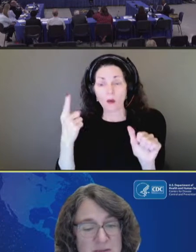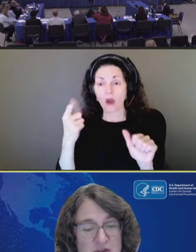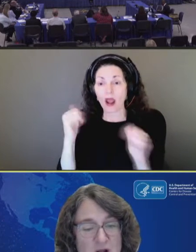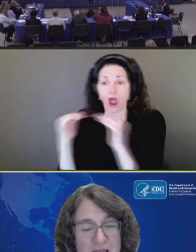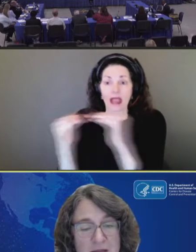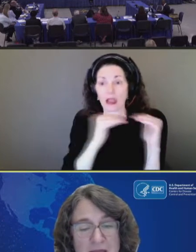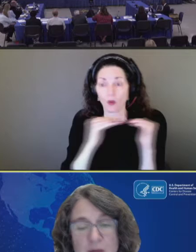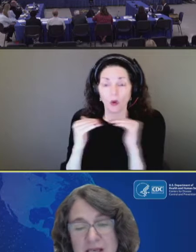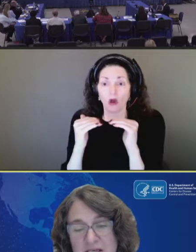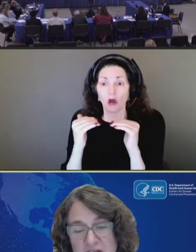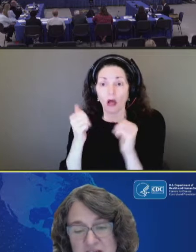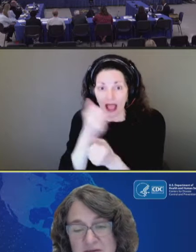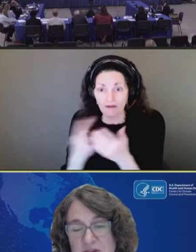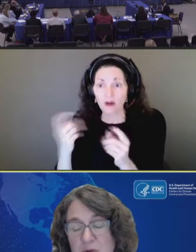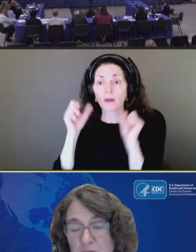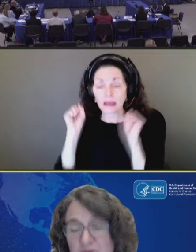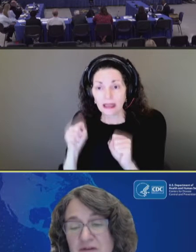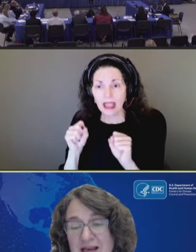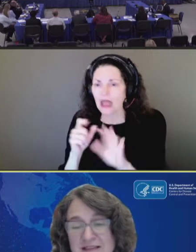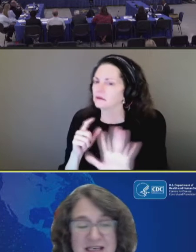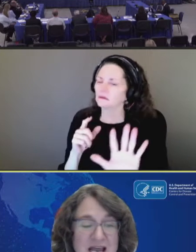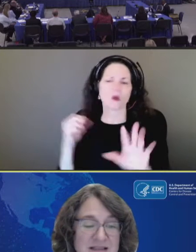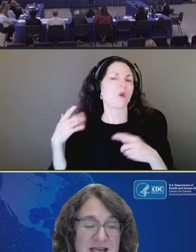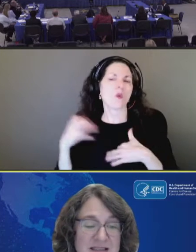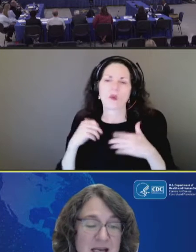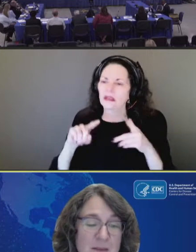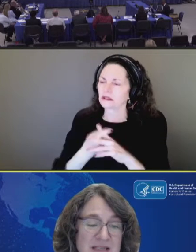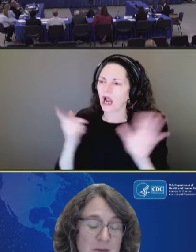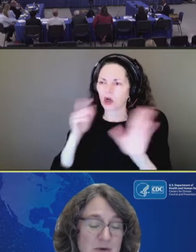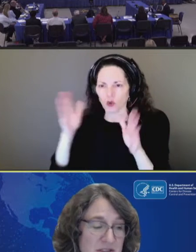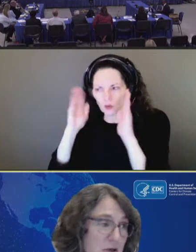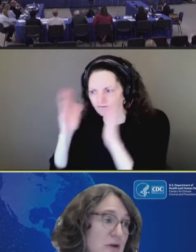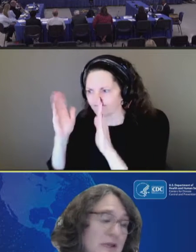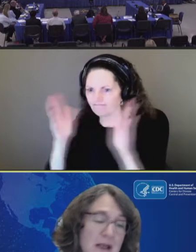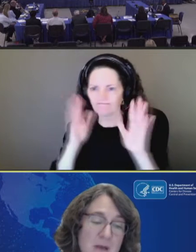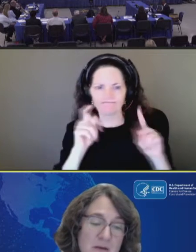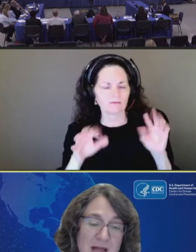some strong HealthEquity initiatives to improve vaccine access and uptake particularly among